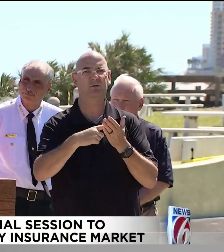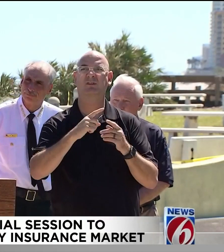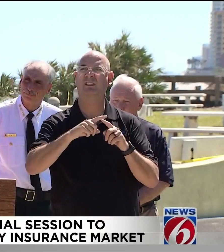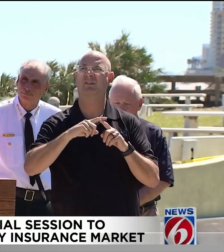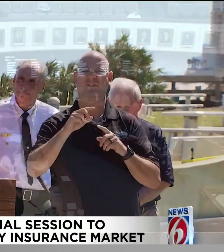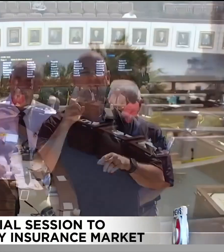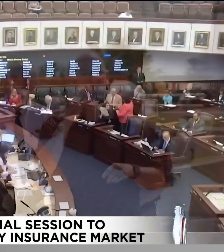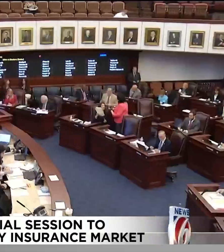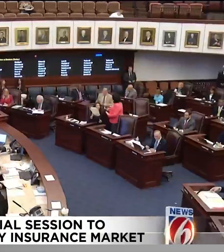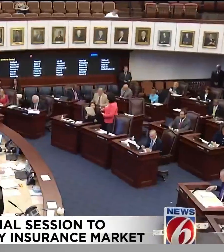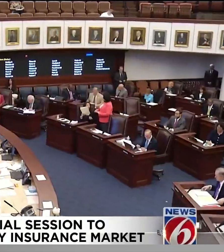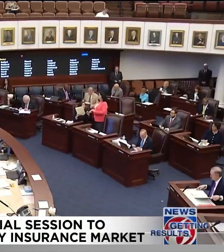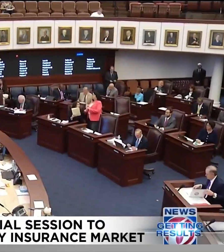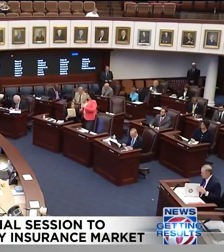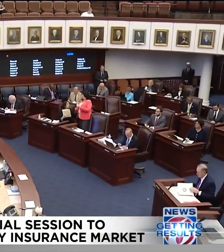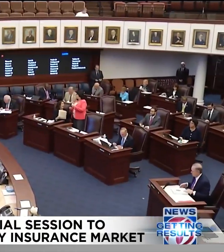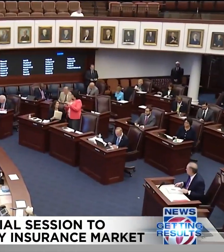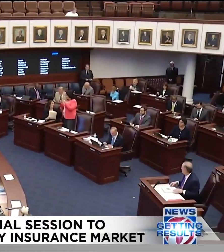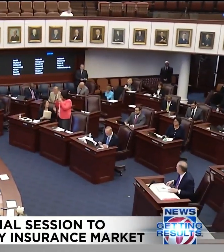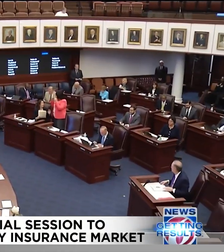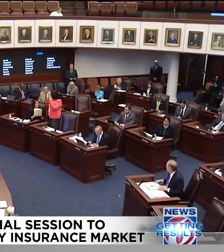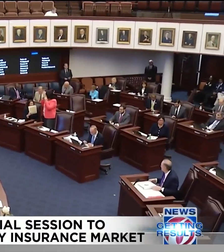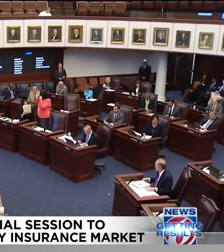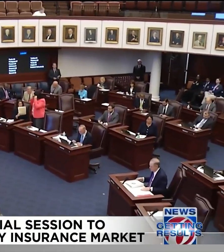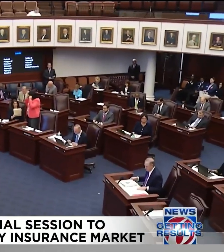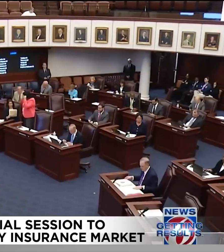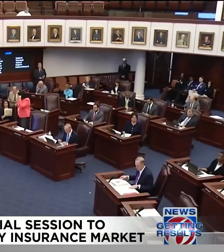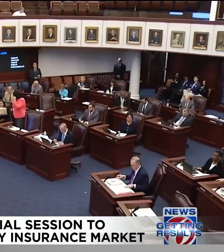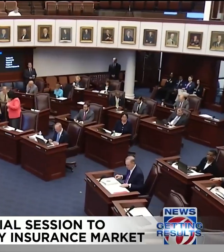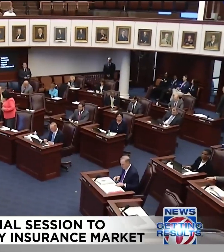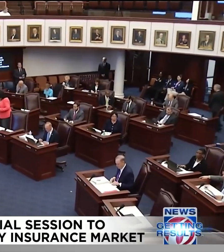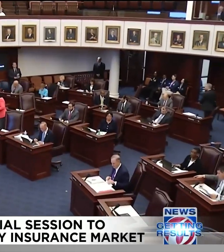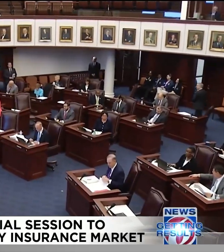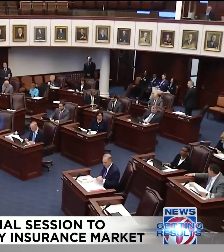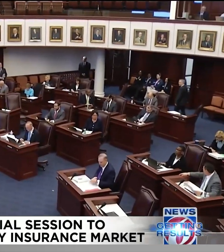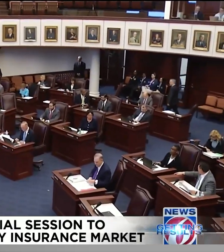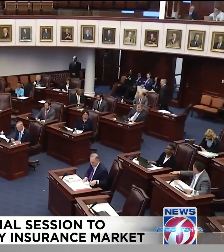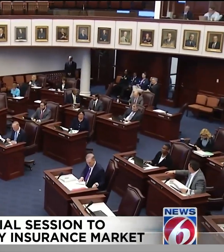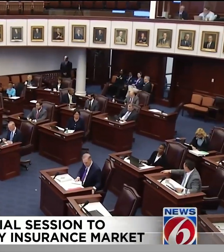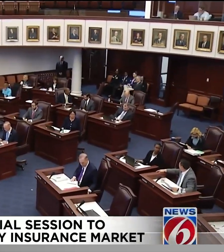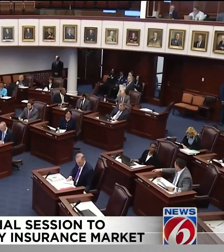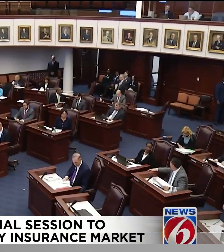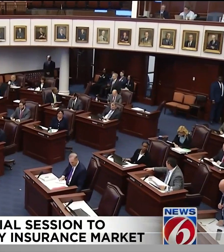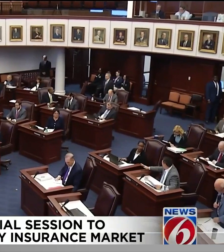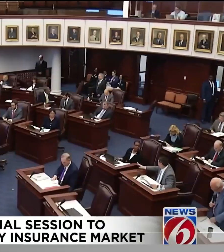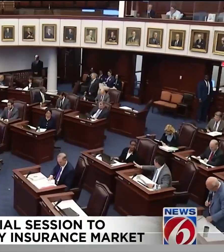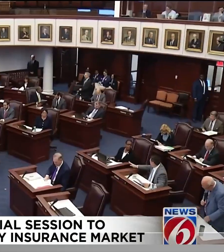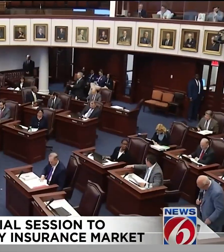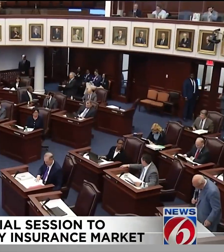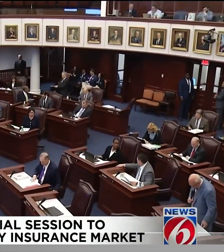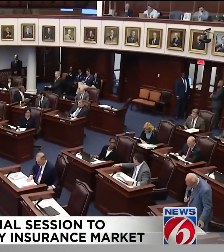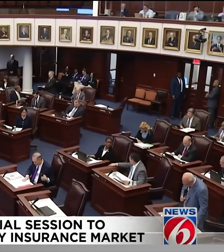RATE INCREASES. LUCIA COUNTY, IT'S BEEN